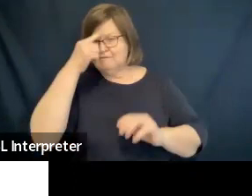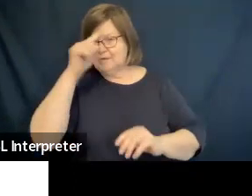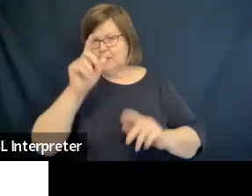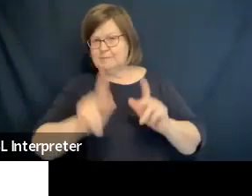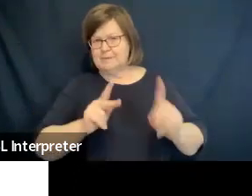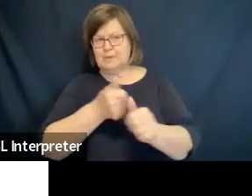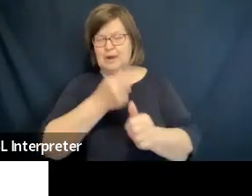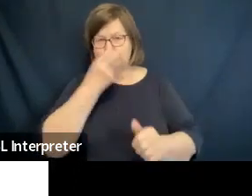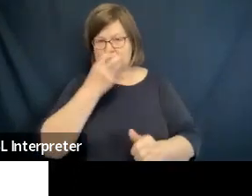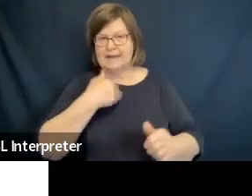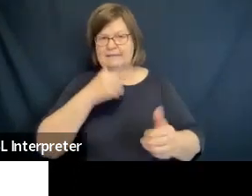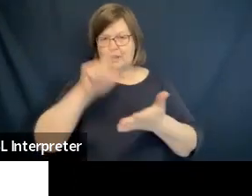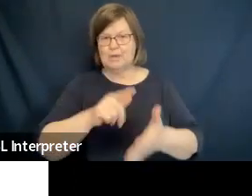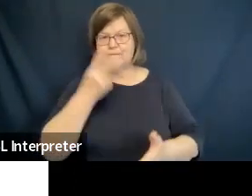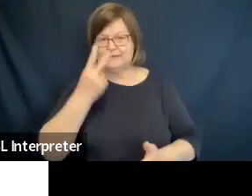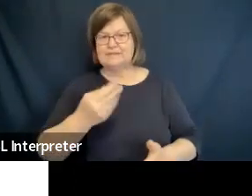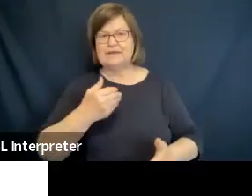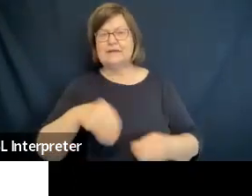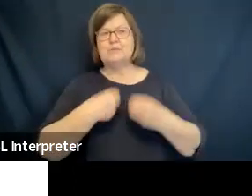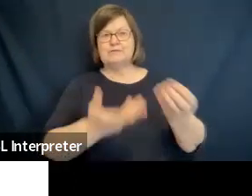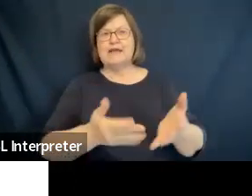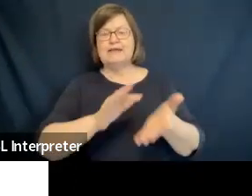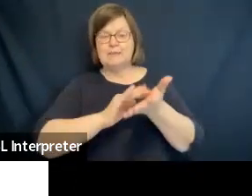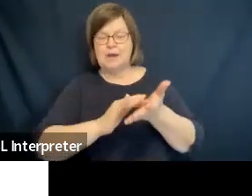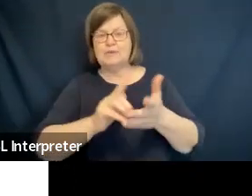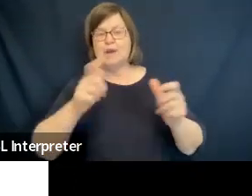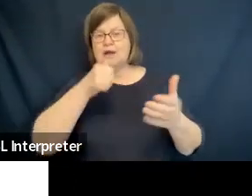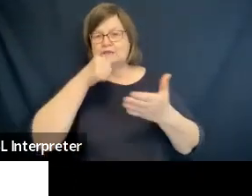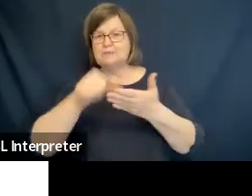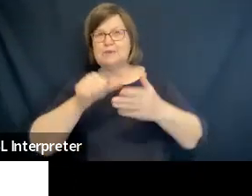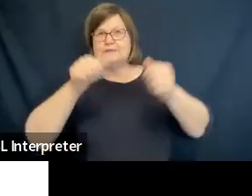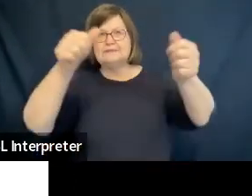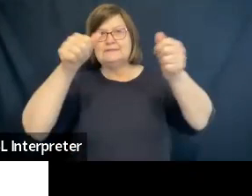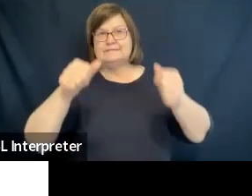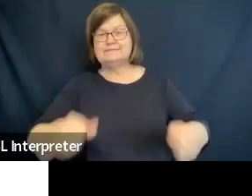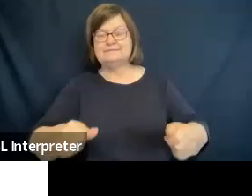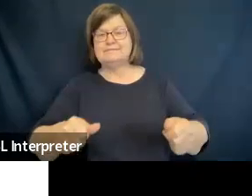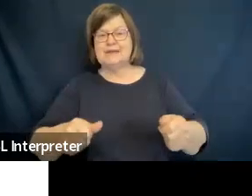blind and have low vision and providing Braille or large print signage, Braille or large print